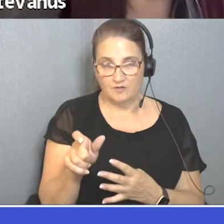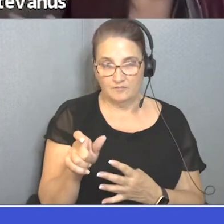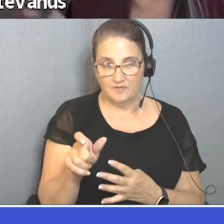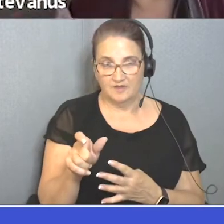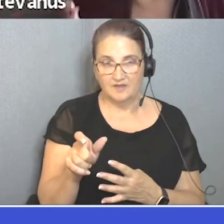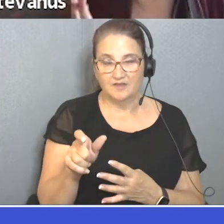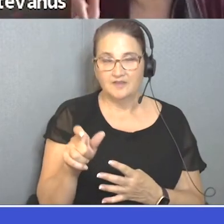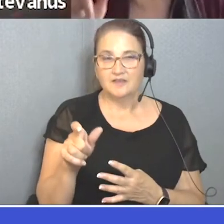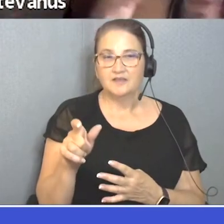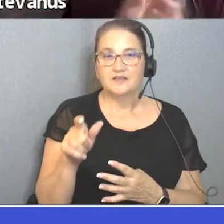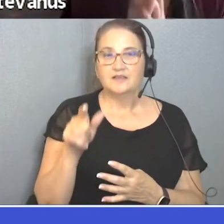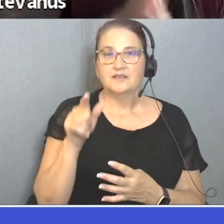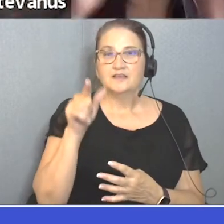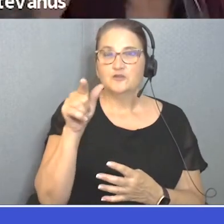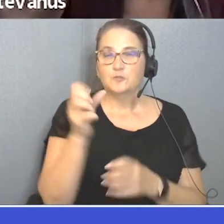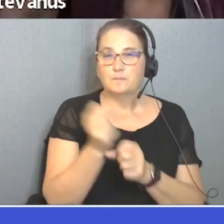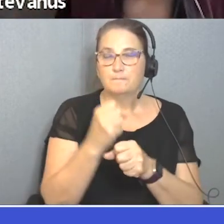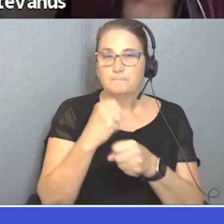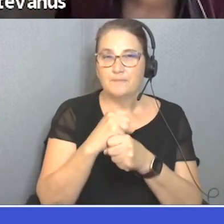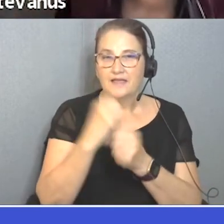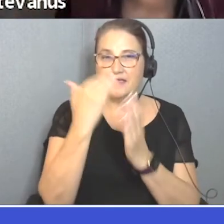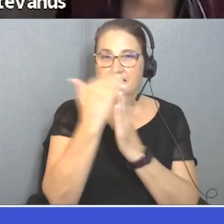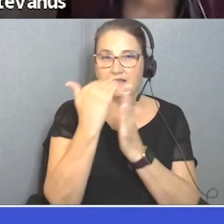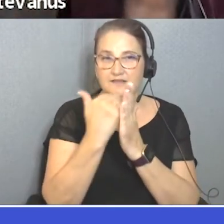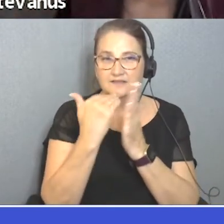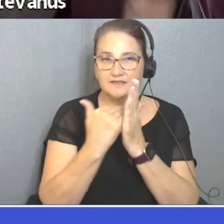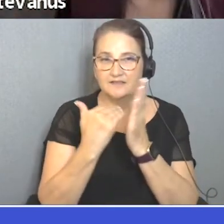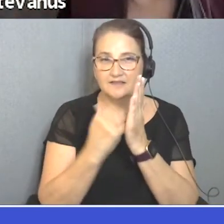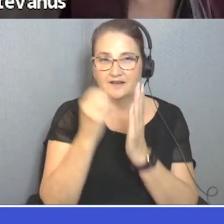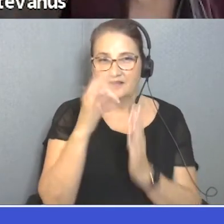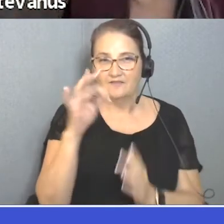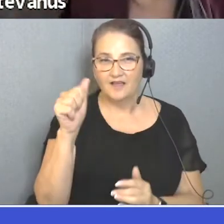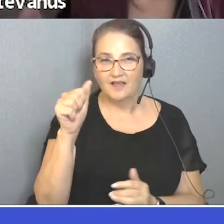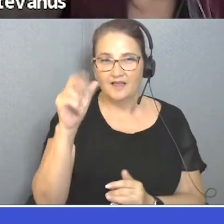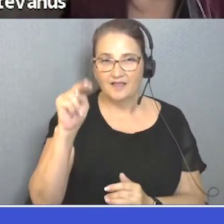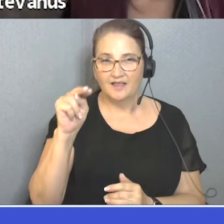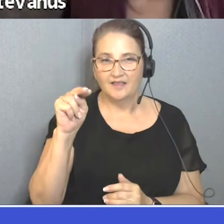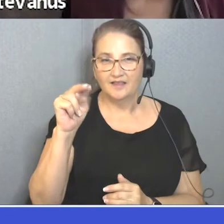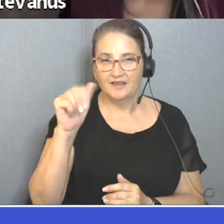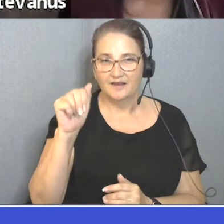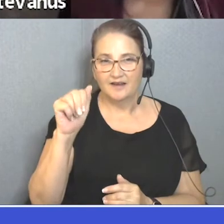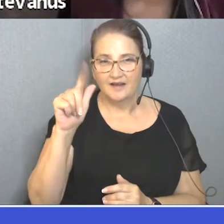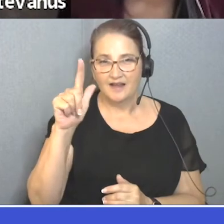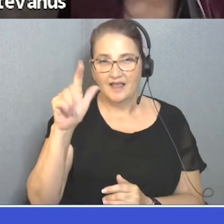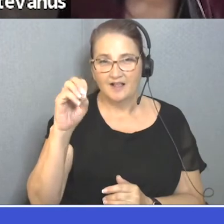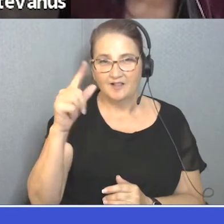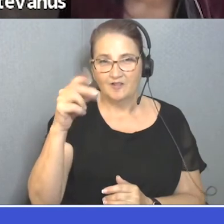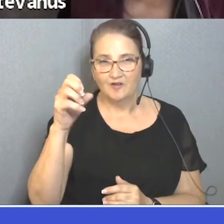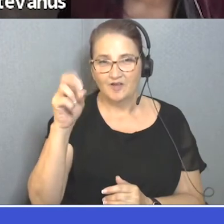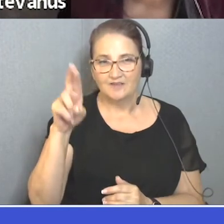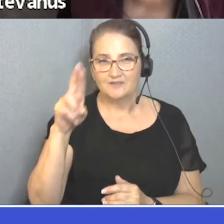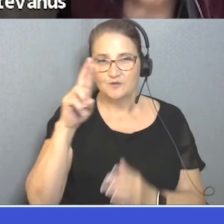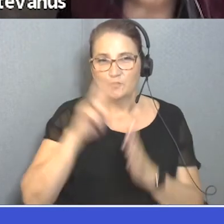brainstorm. And in the fourth column, the invitation is to brainstorm a list of analogous research